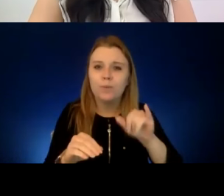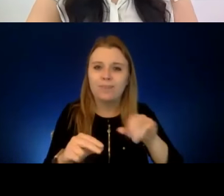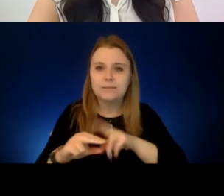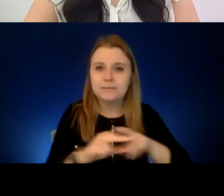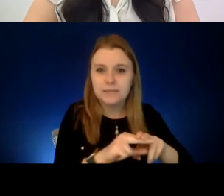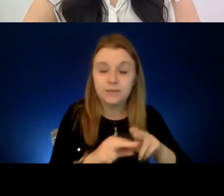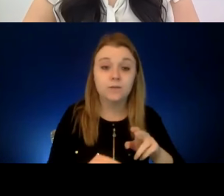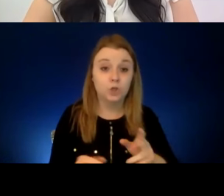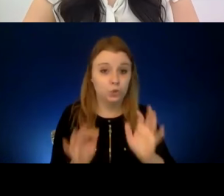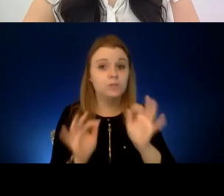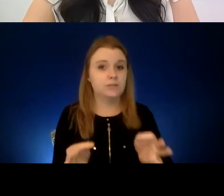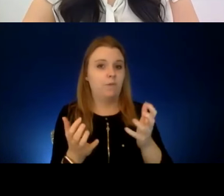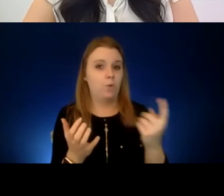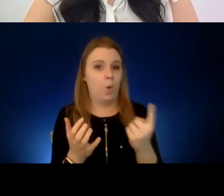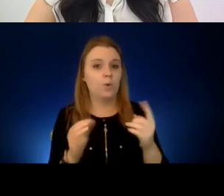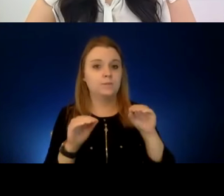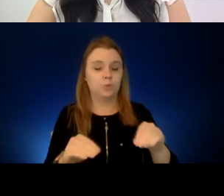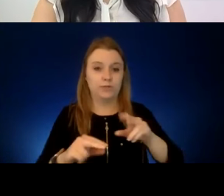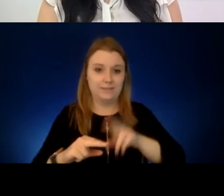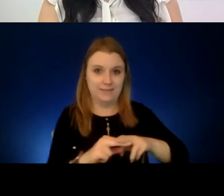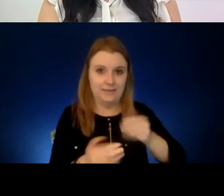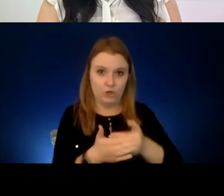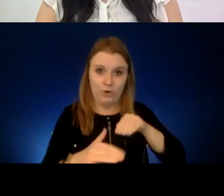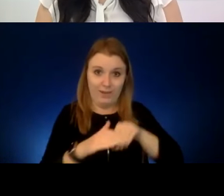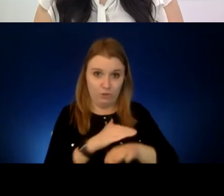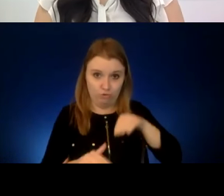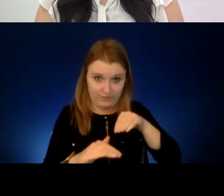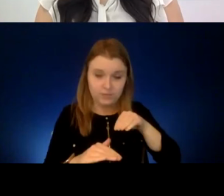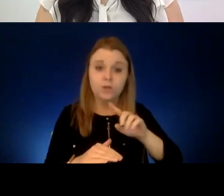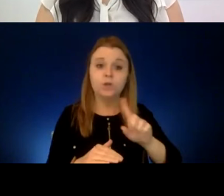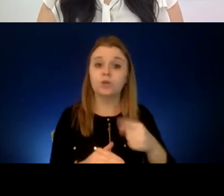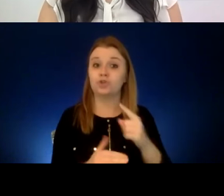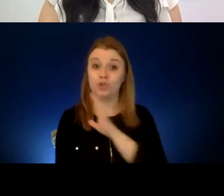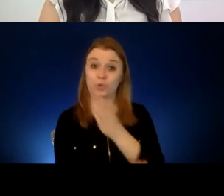You definitely wanna always put seating at an entrance. Because just for people to get to your venue,